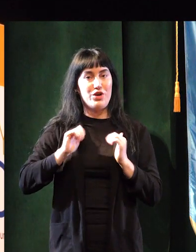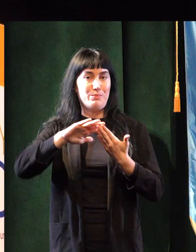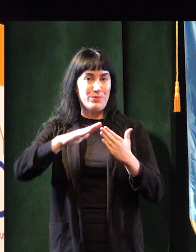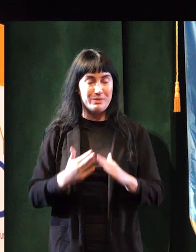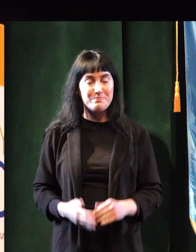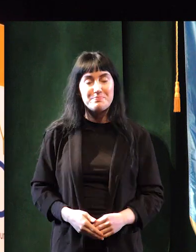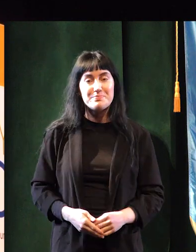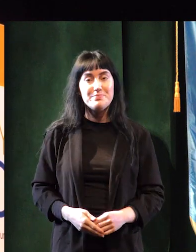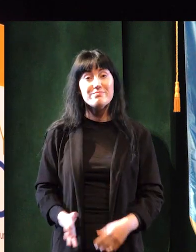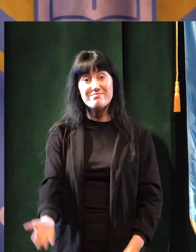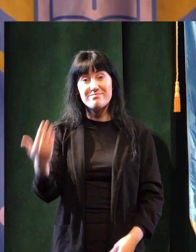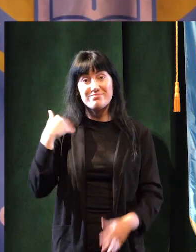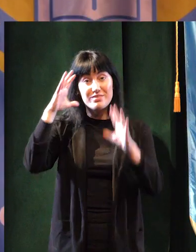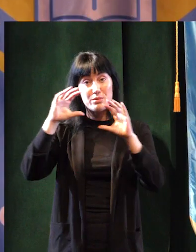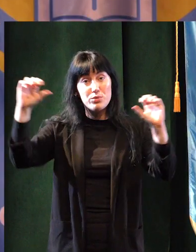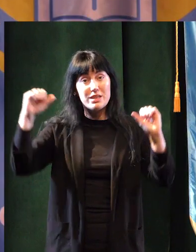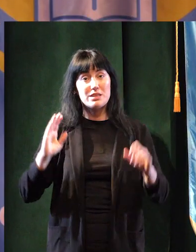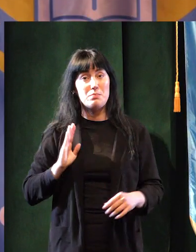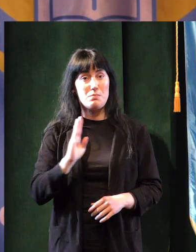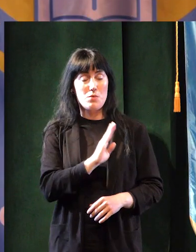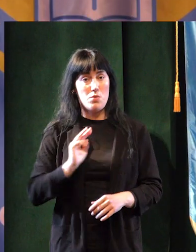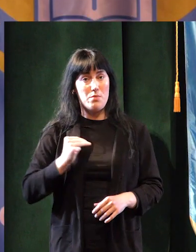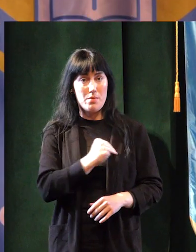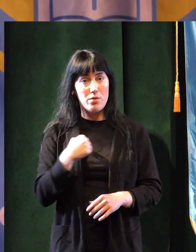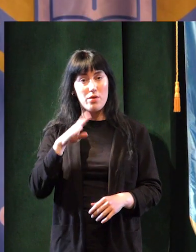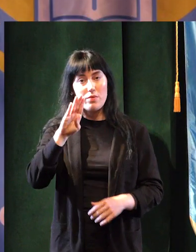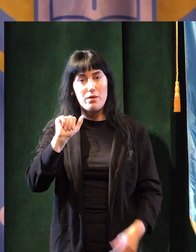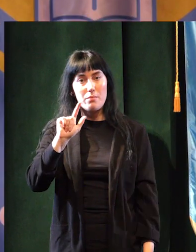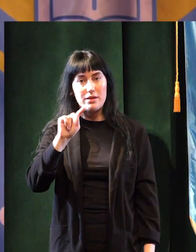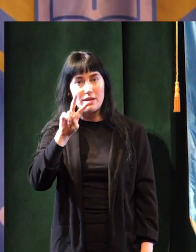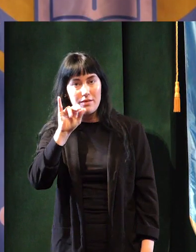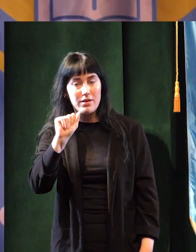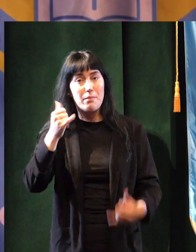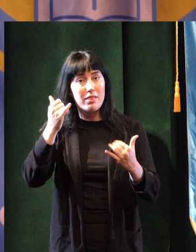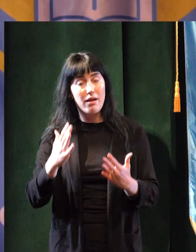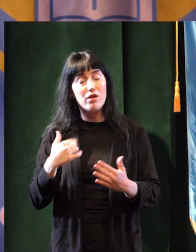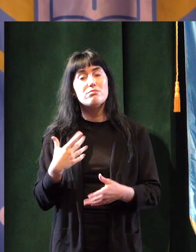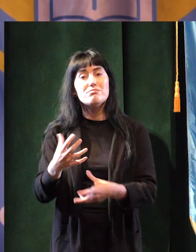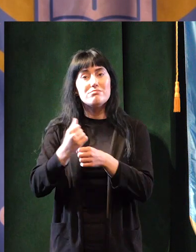community she is a past president and board member of Batavia players received